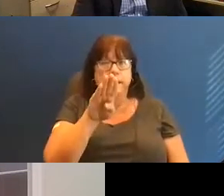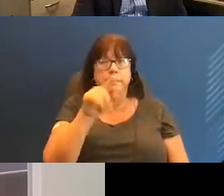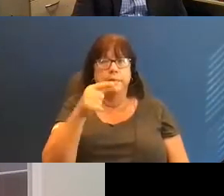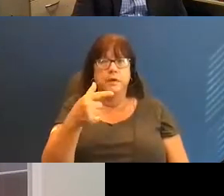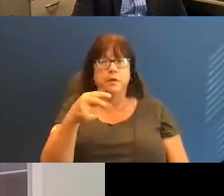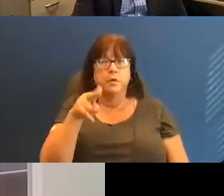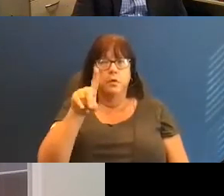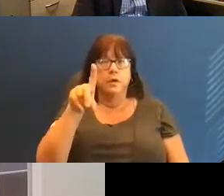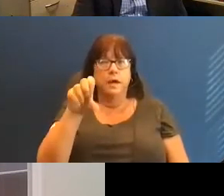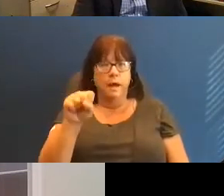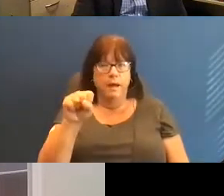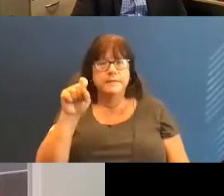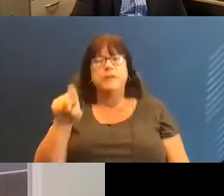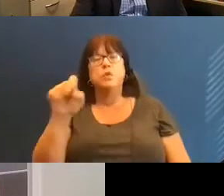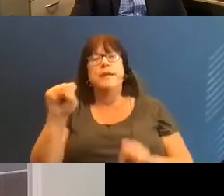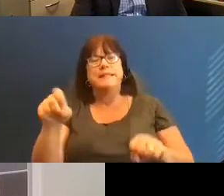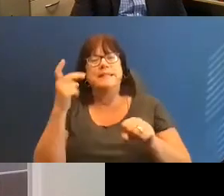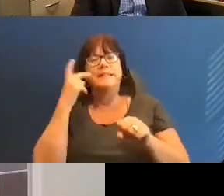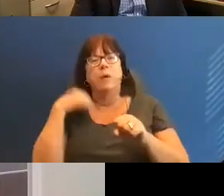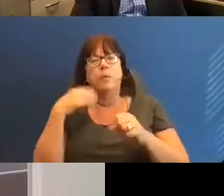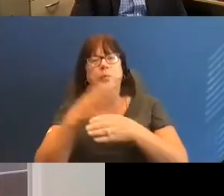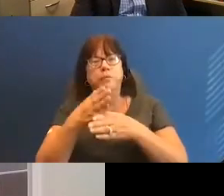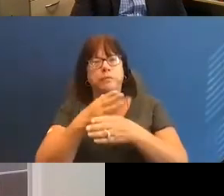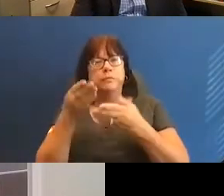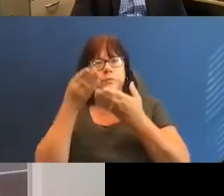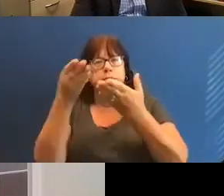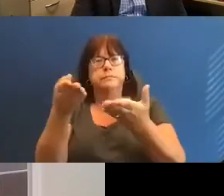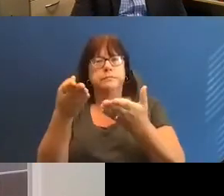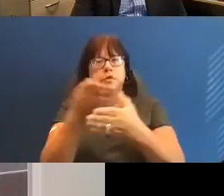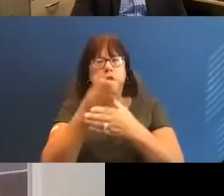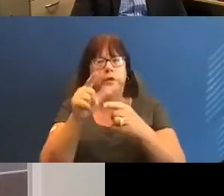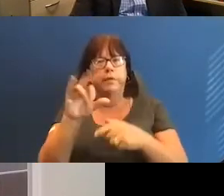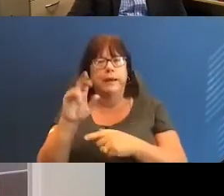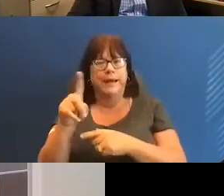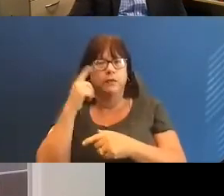to Trish to share with you all and we'll have the link in it you can also find this guide from